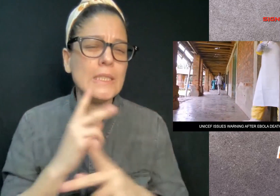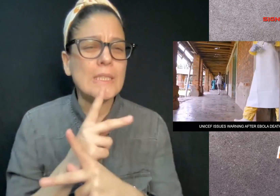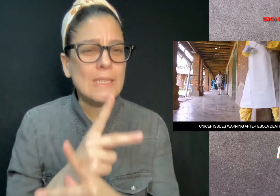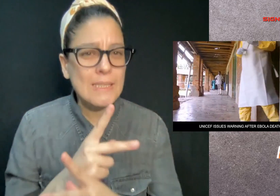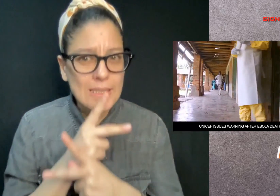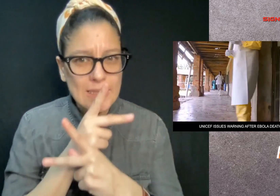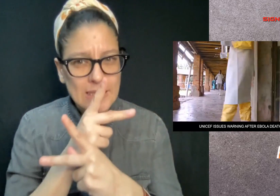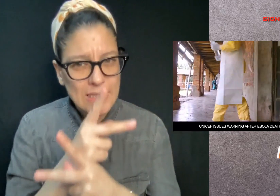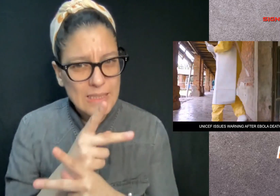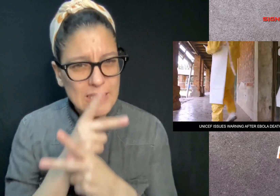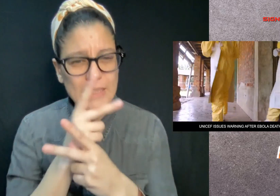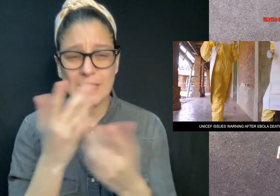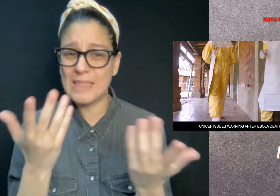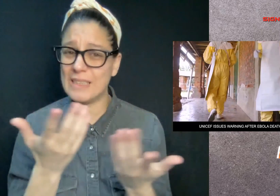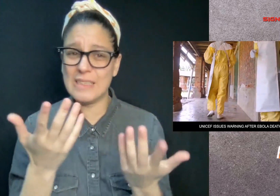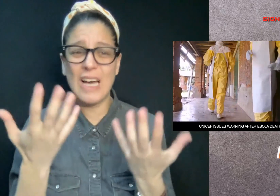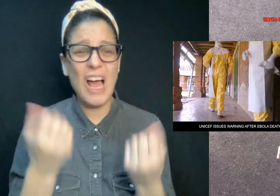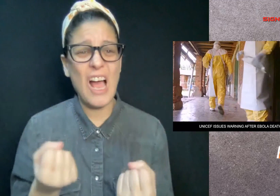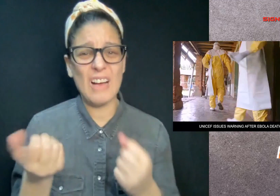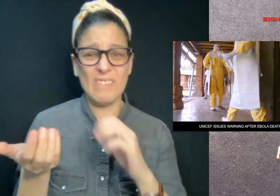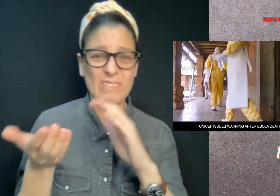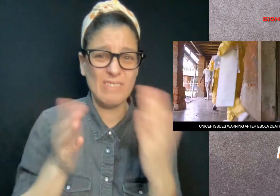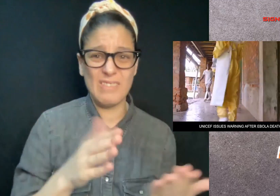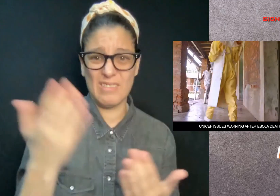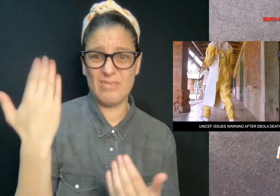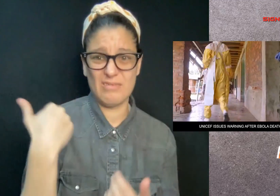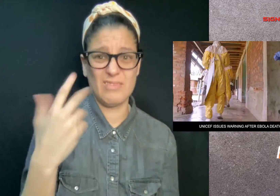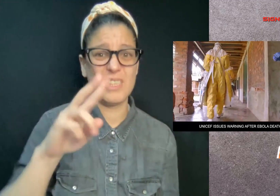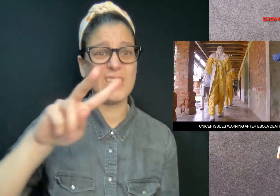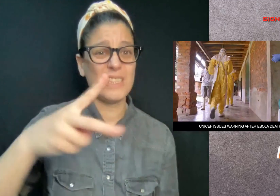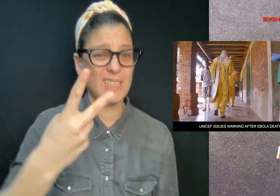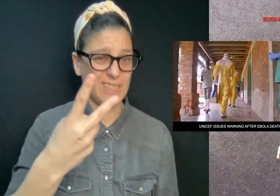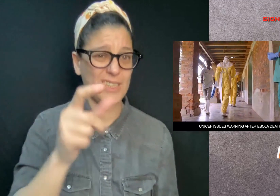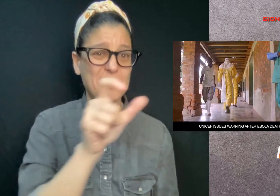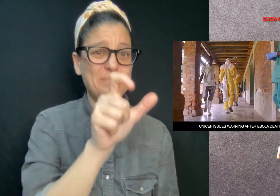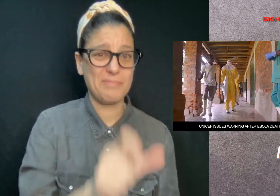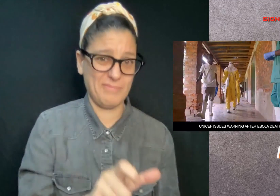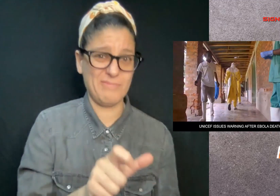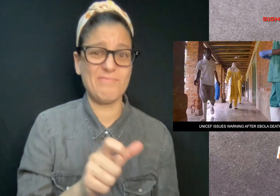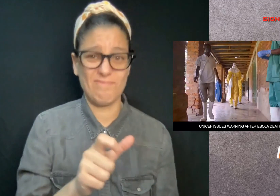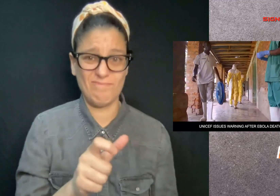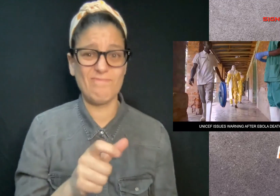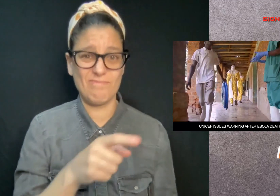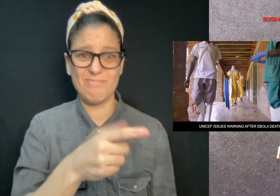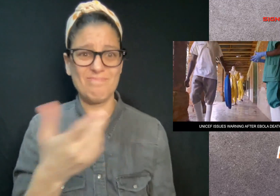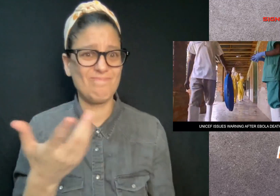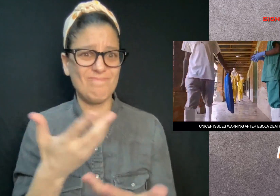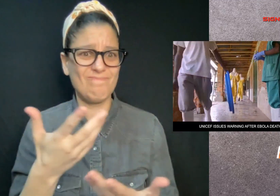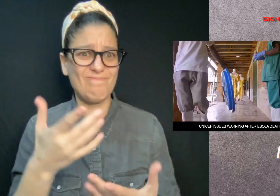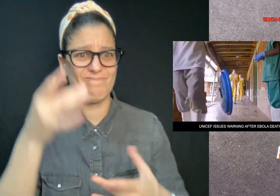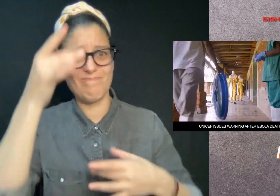UNICEF is urging residents in the Democratic Republic of the Congo DRC to be extremely